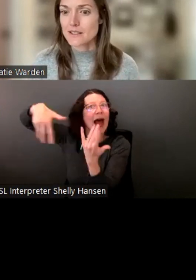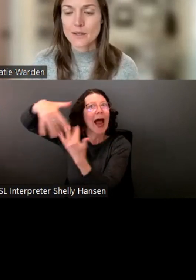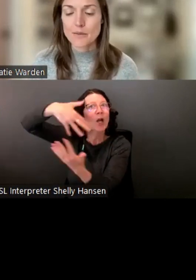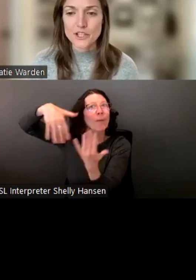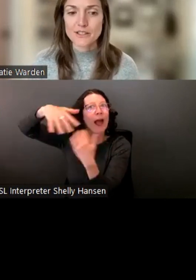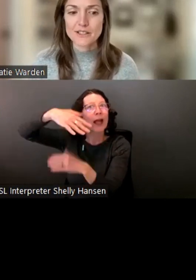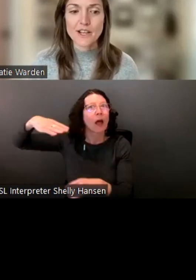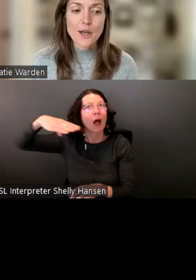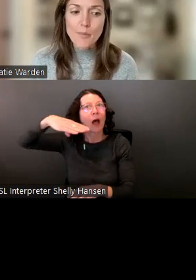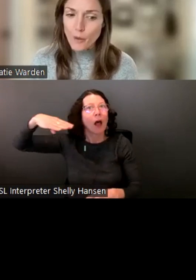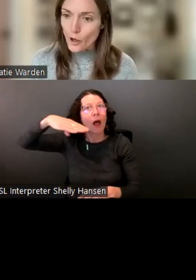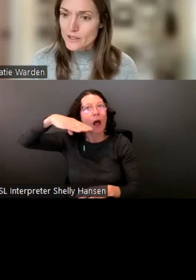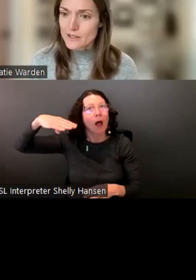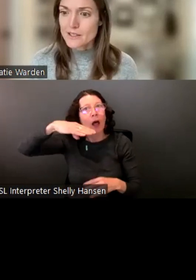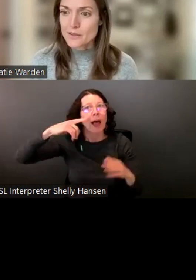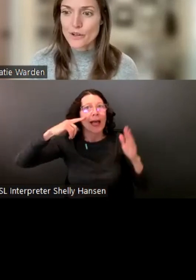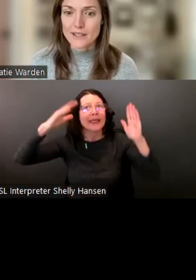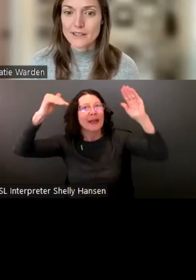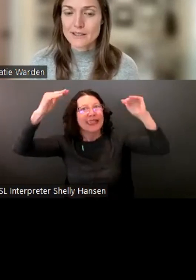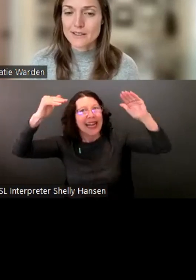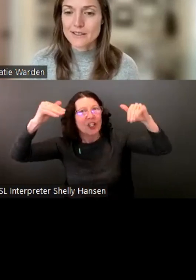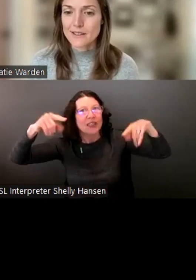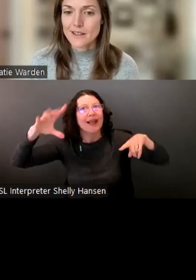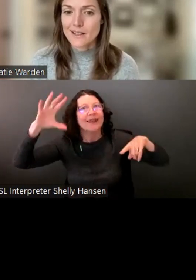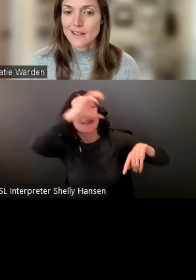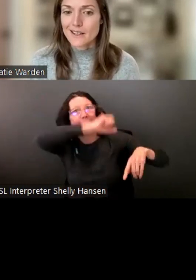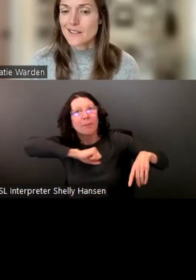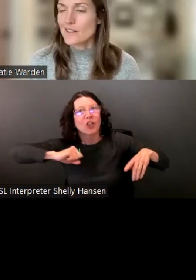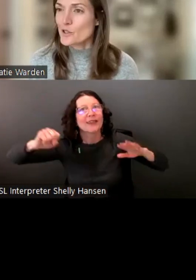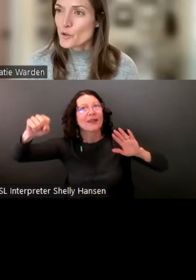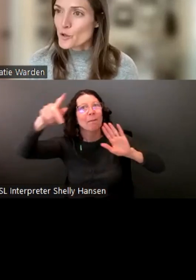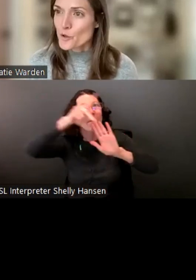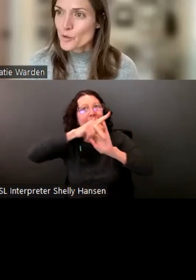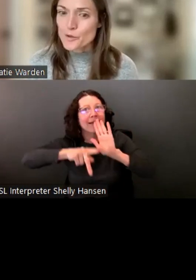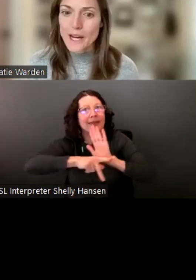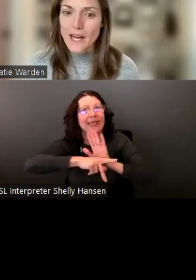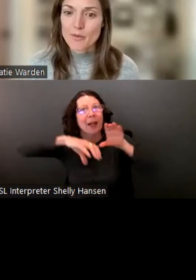assumptions, policies, and practices, kind of the social norms we have